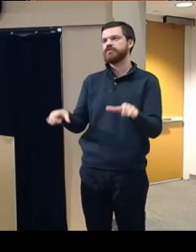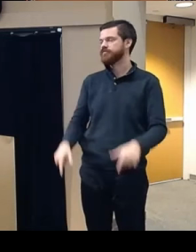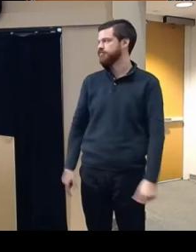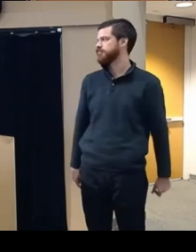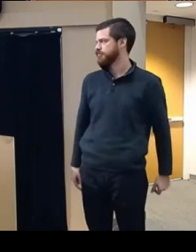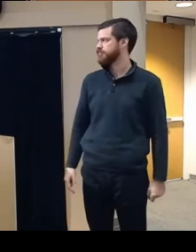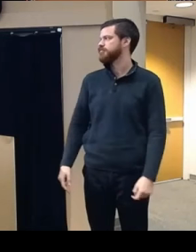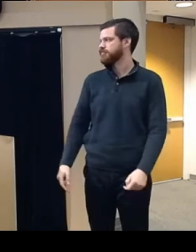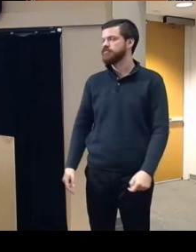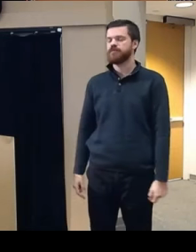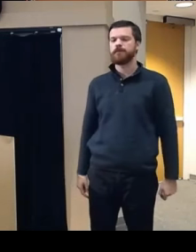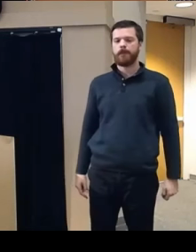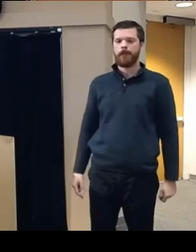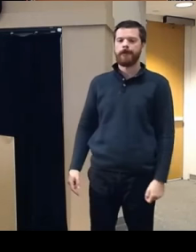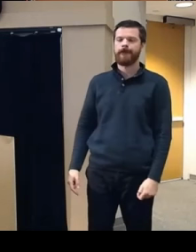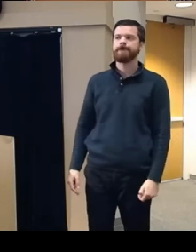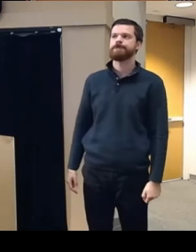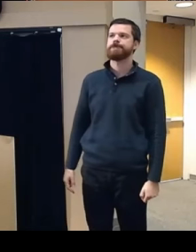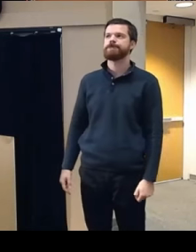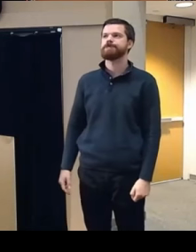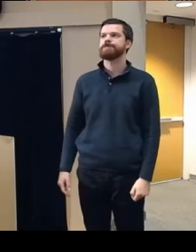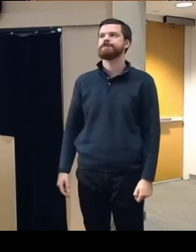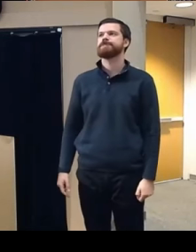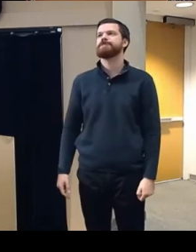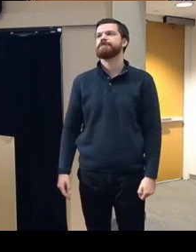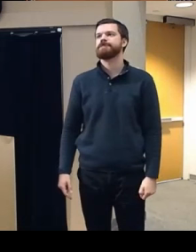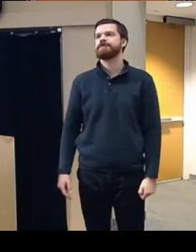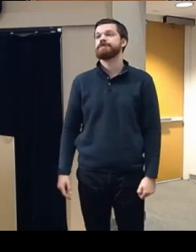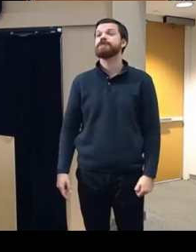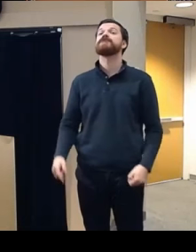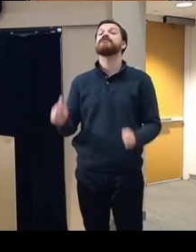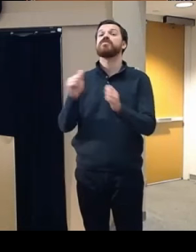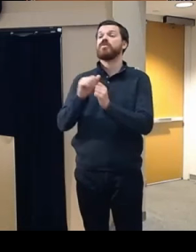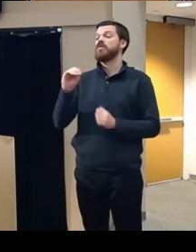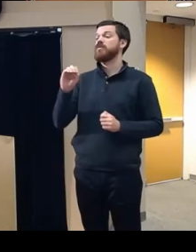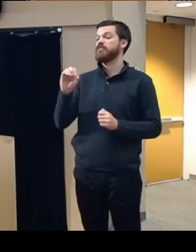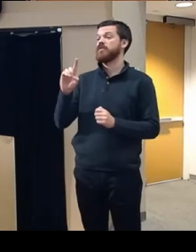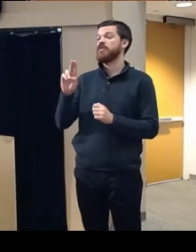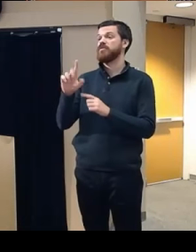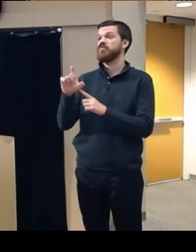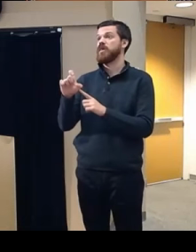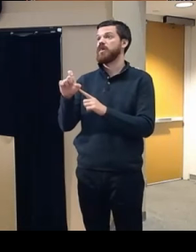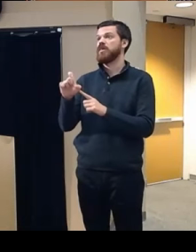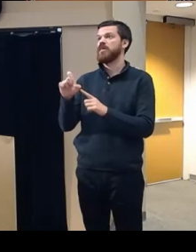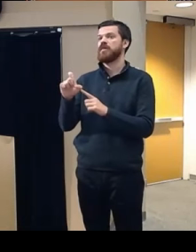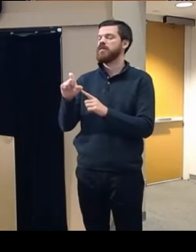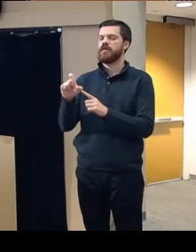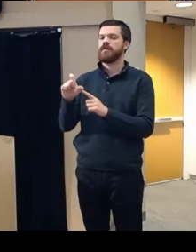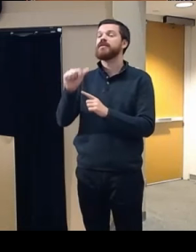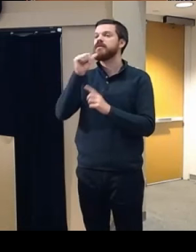and I think the the piece with the module is that there's not there's not much that the patient is